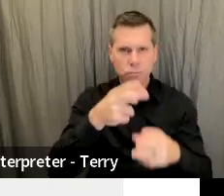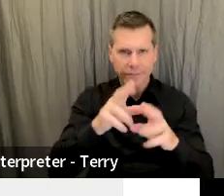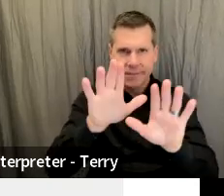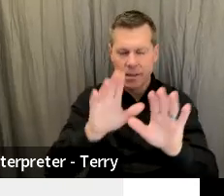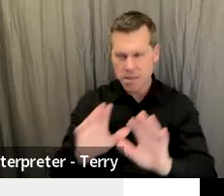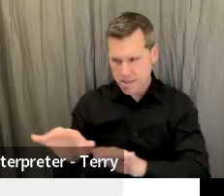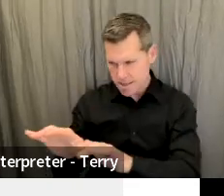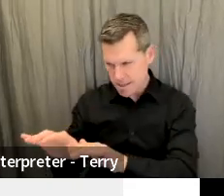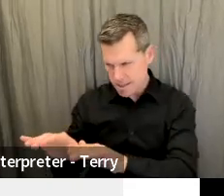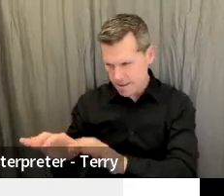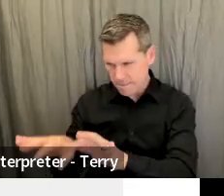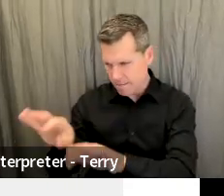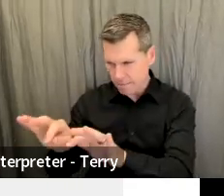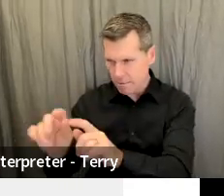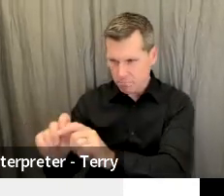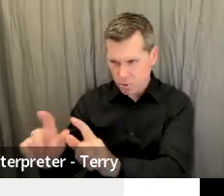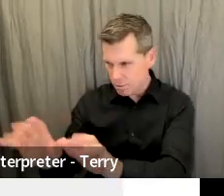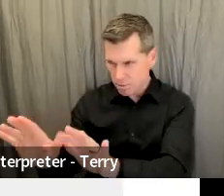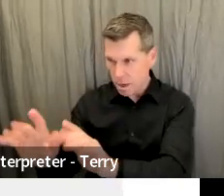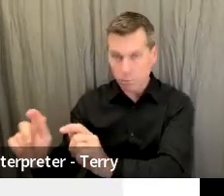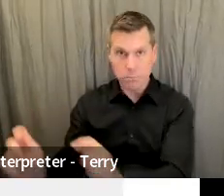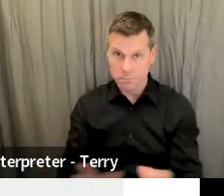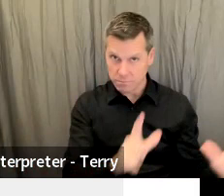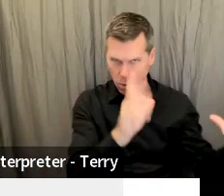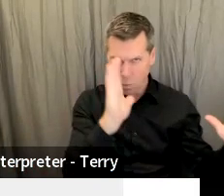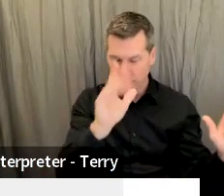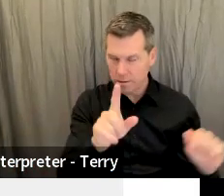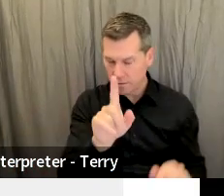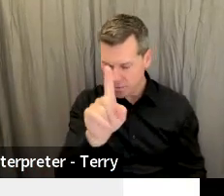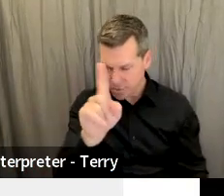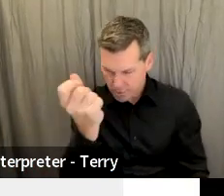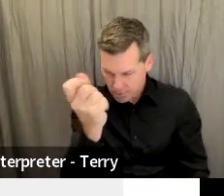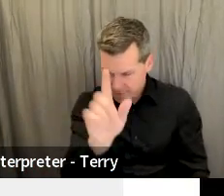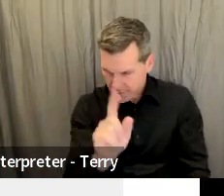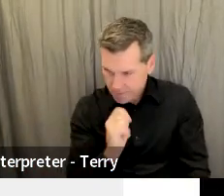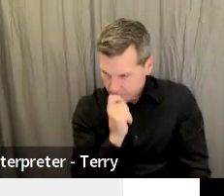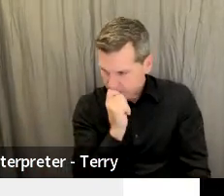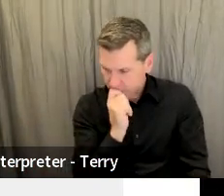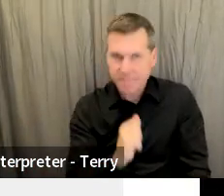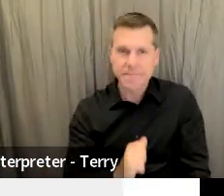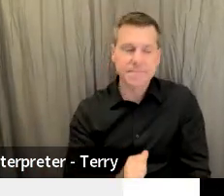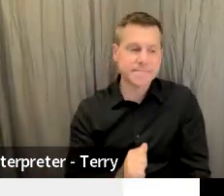And okay.